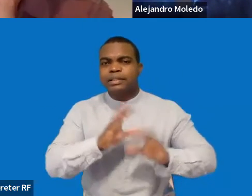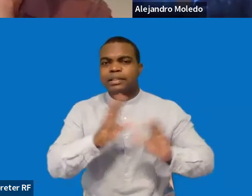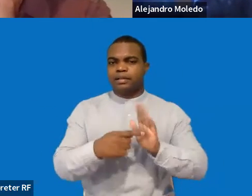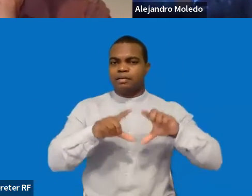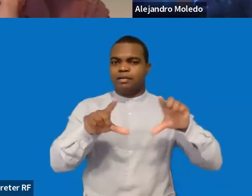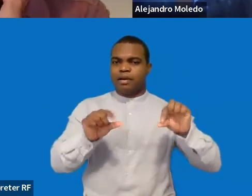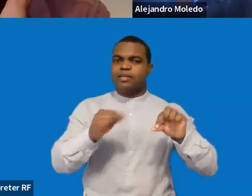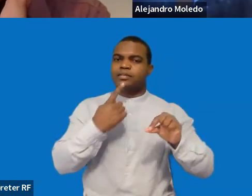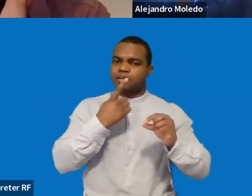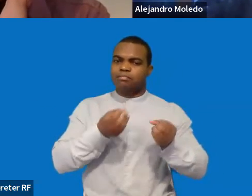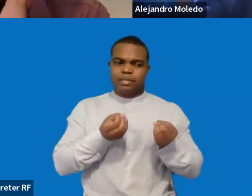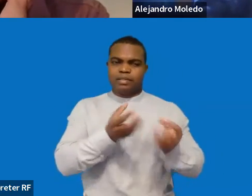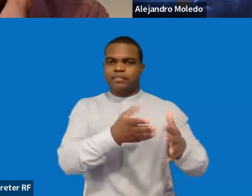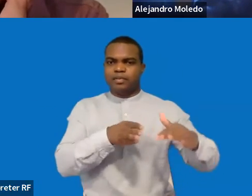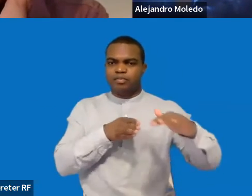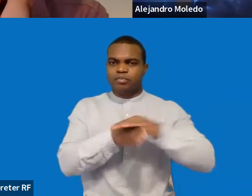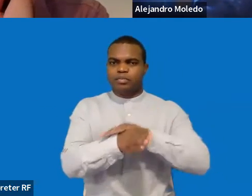And finally, as another positive point,